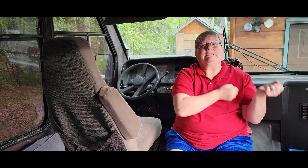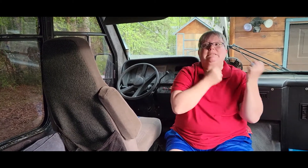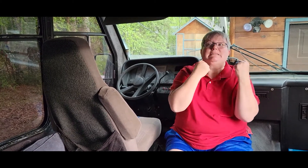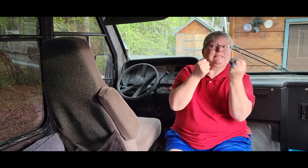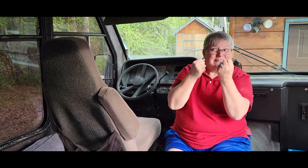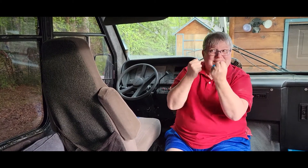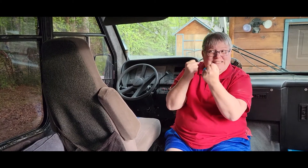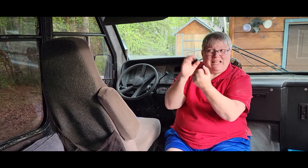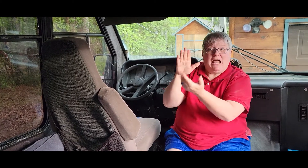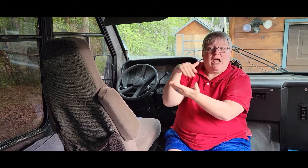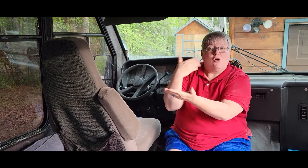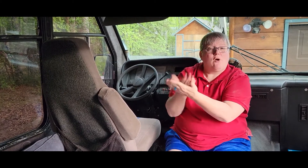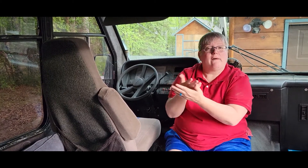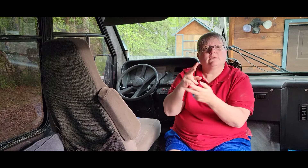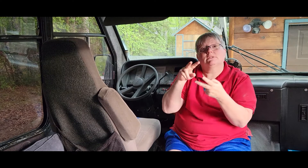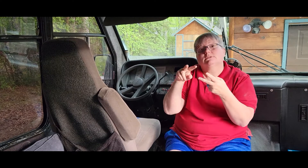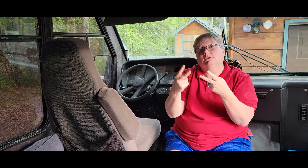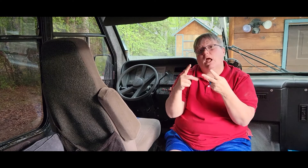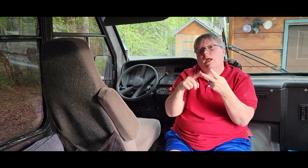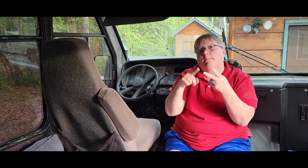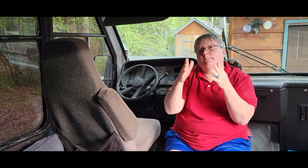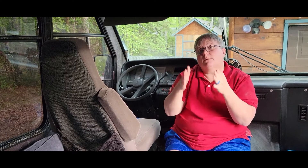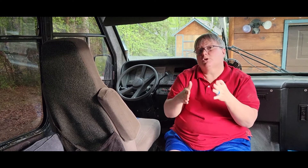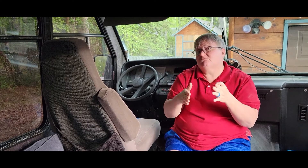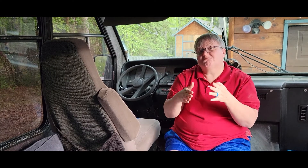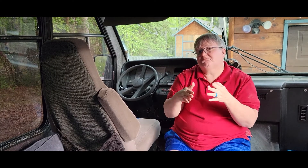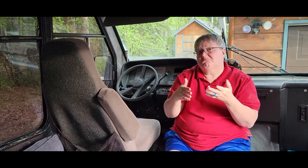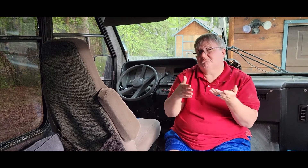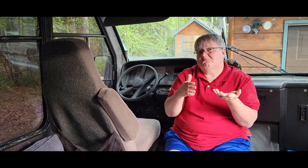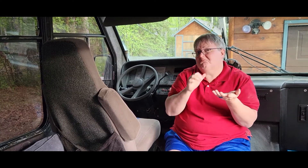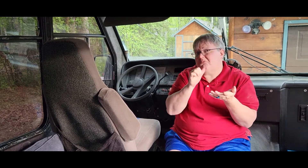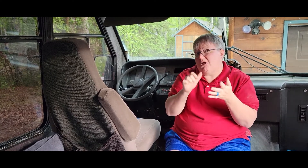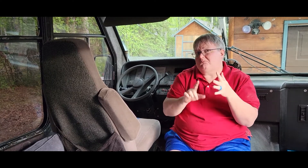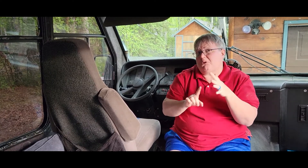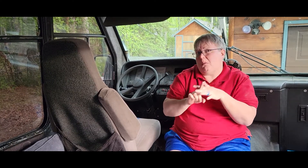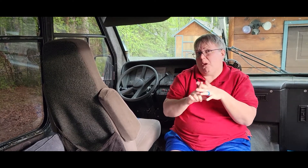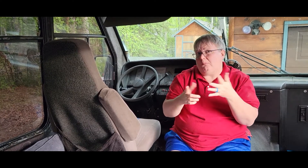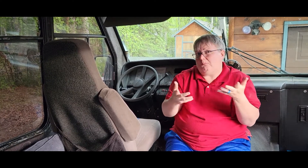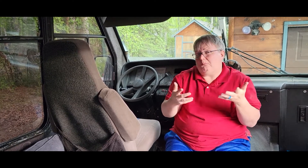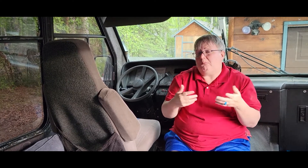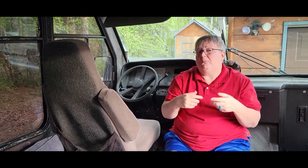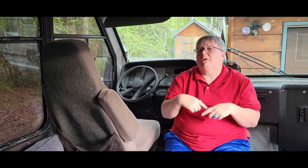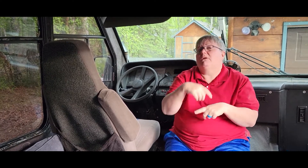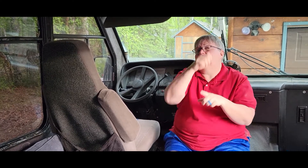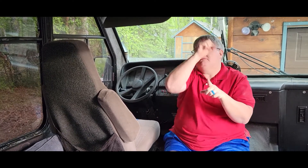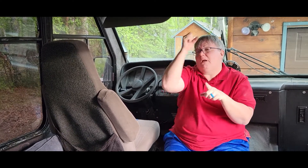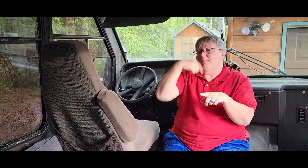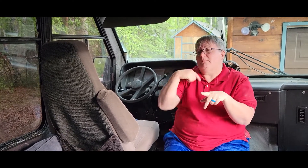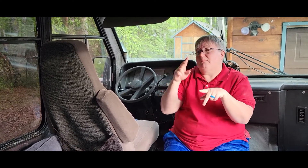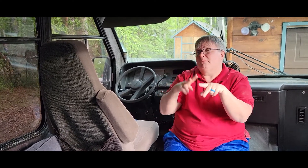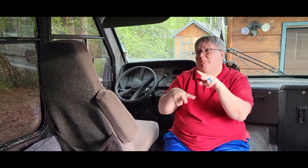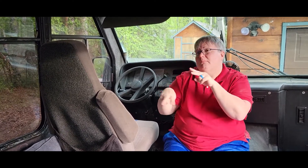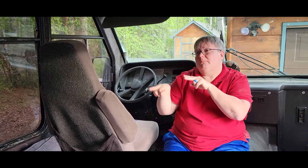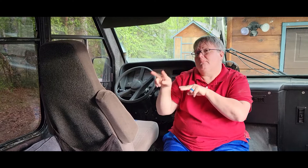And we drove over there, and we... the second person didn't show up. And Summer and I looked at it